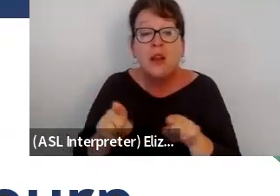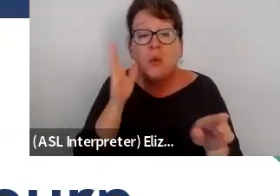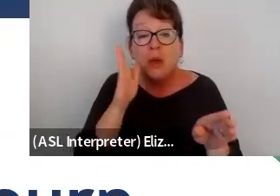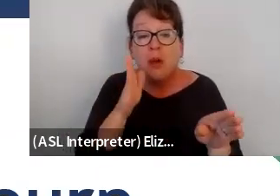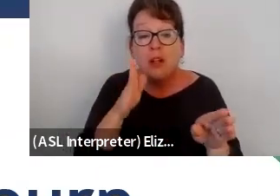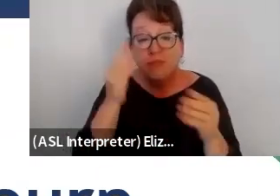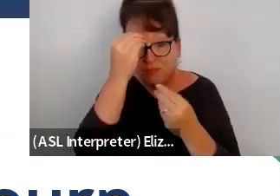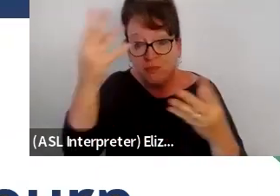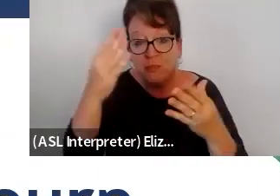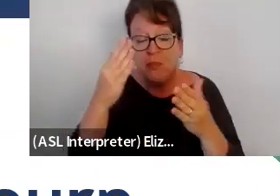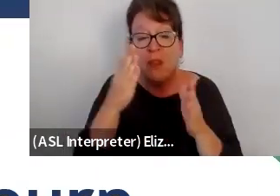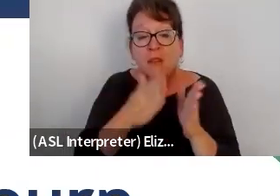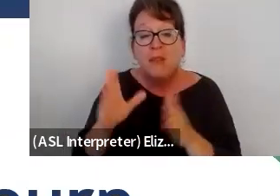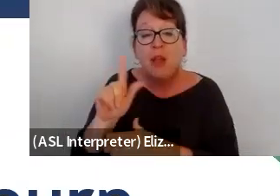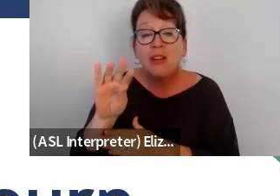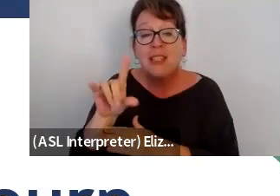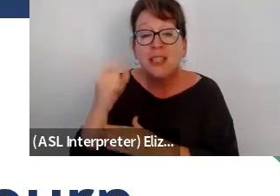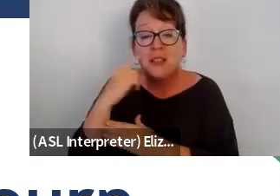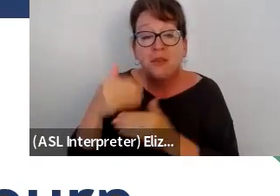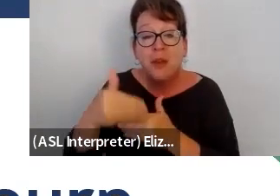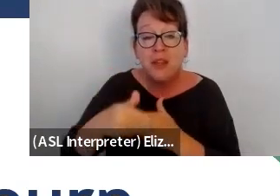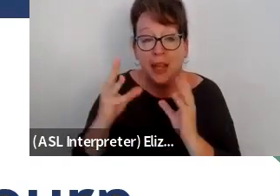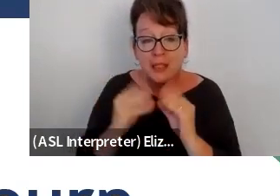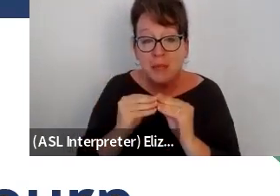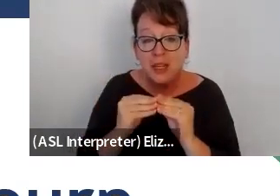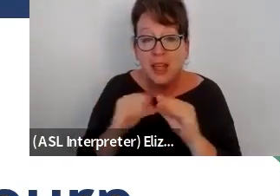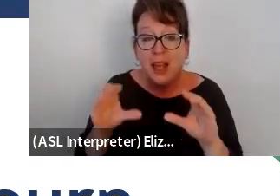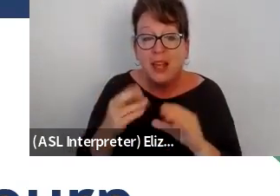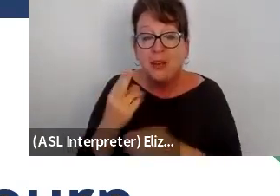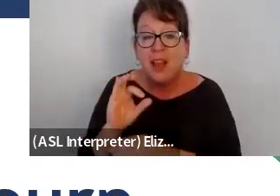and it must serve equipment purchased as part of the grant